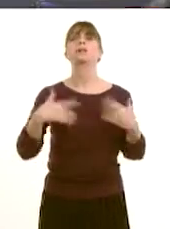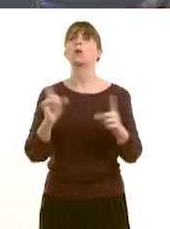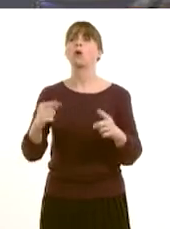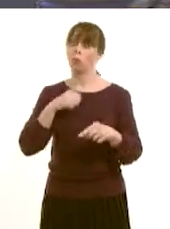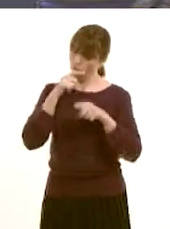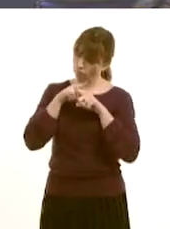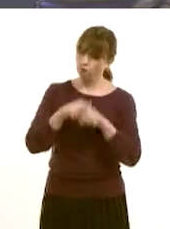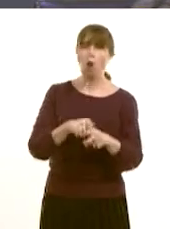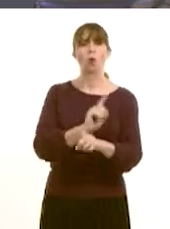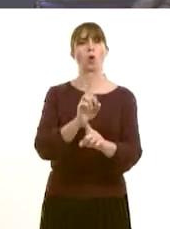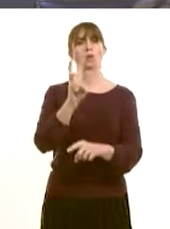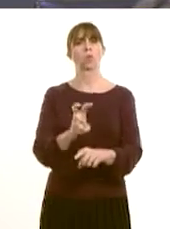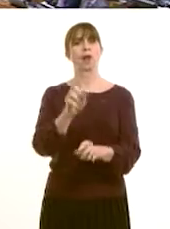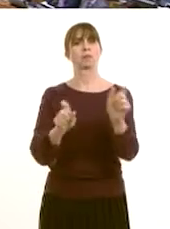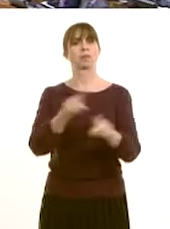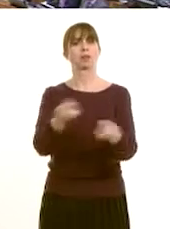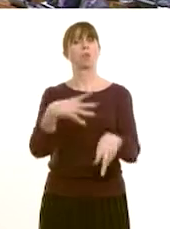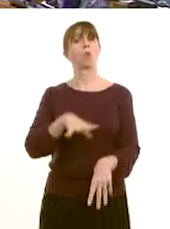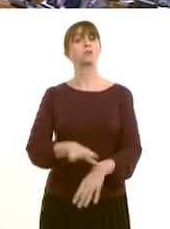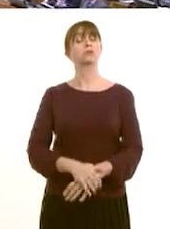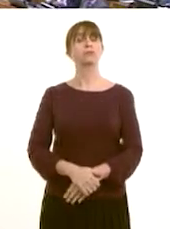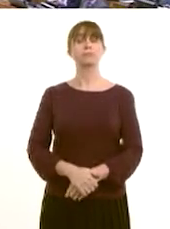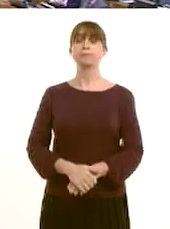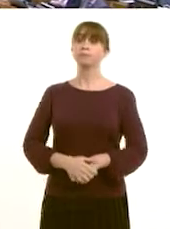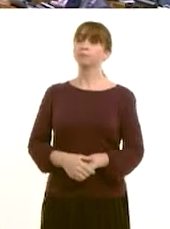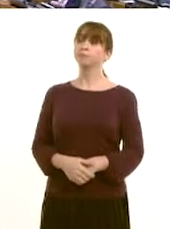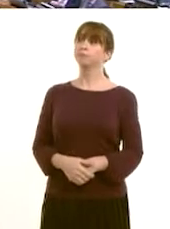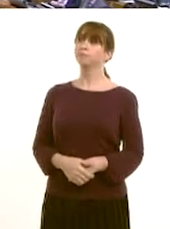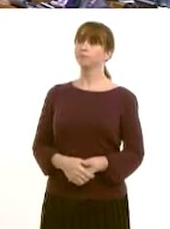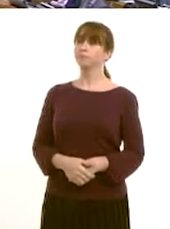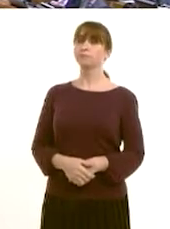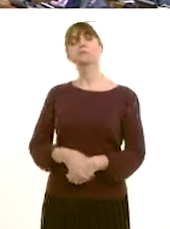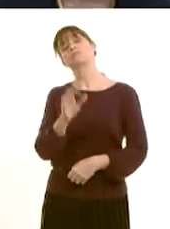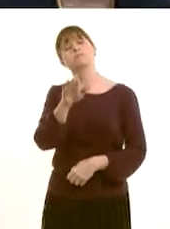William Graham: Noting what you said, First Minister, youíll acknowledge that the majority